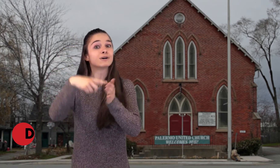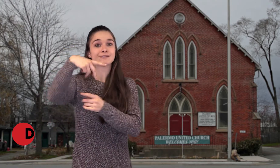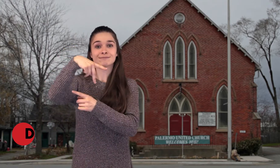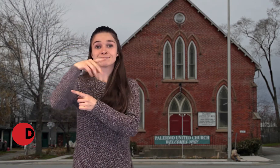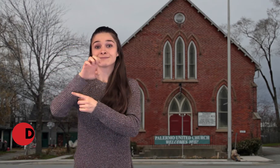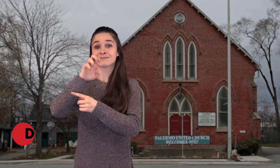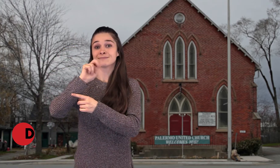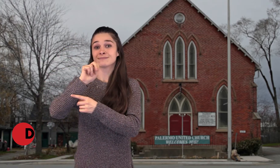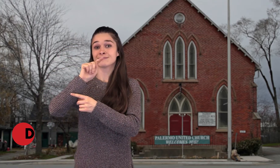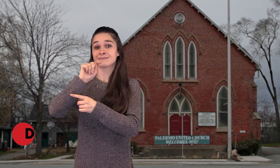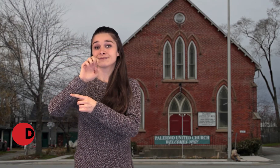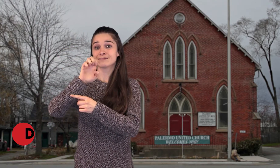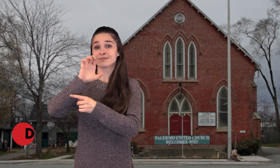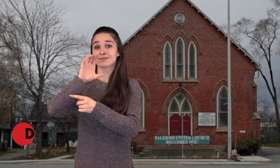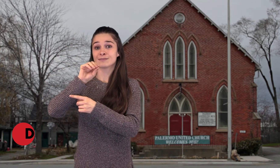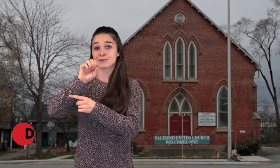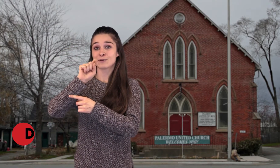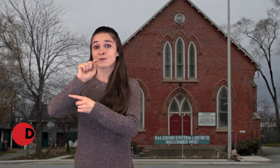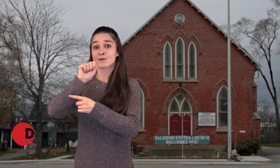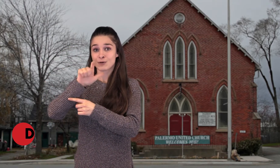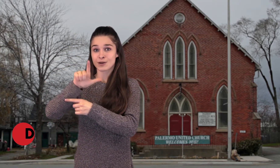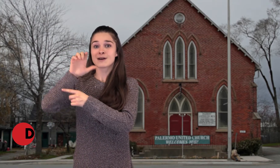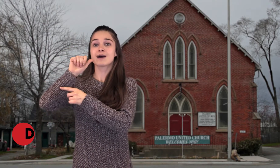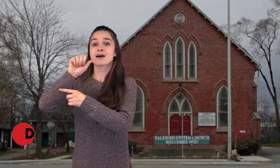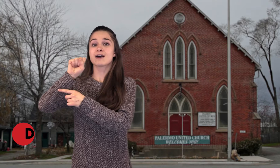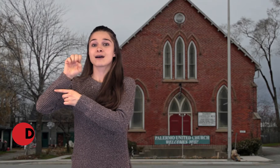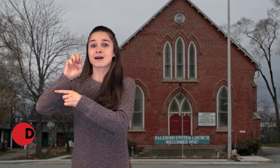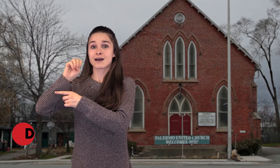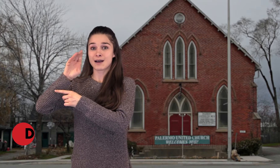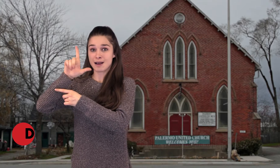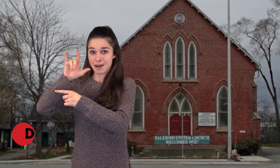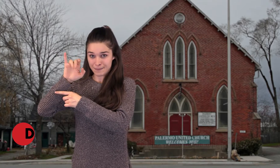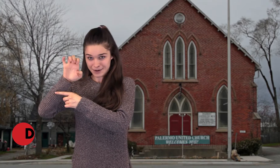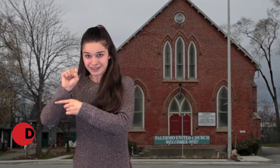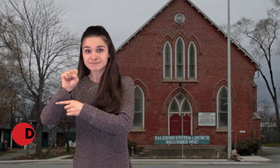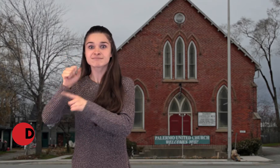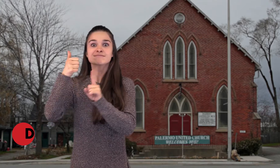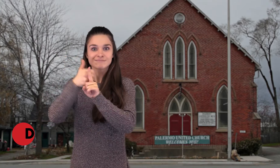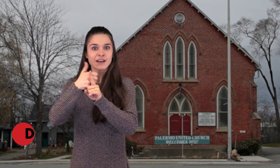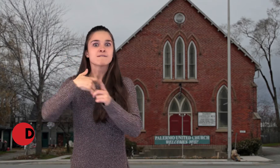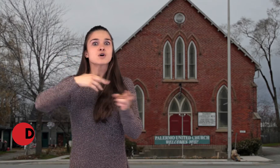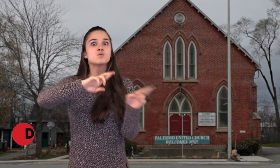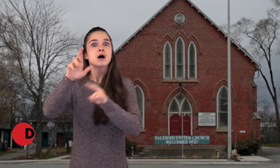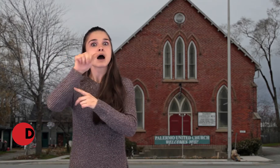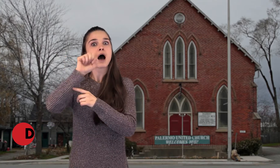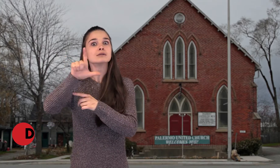The Pentecostal Assemblies, for example, has materials,